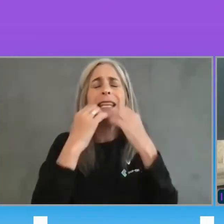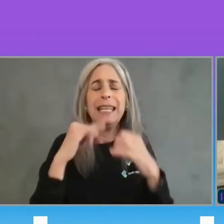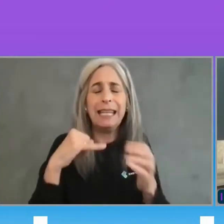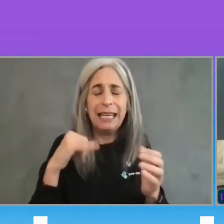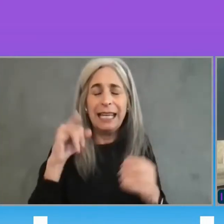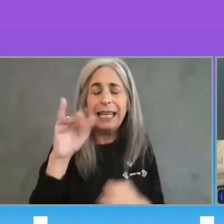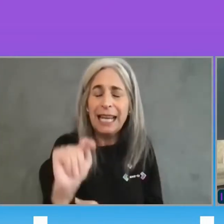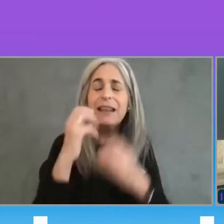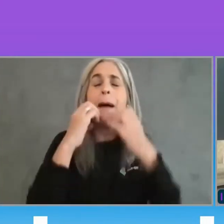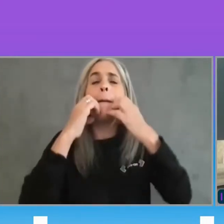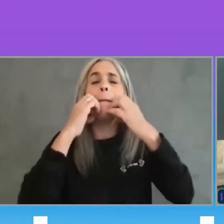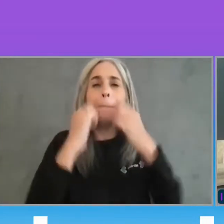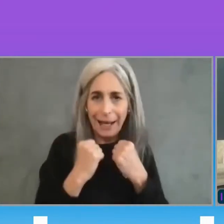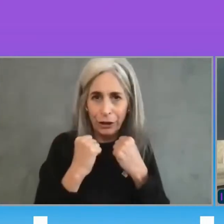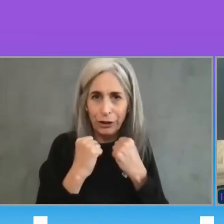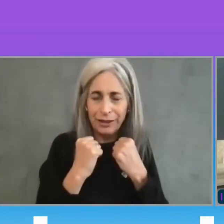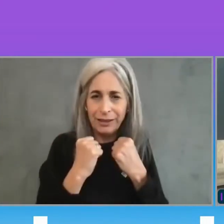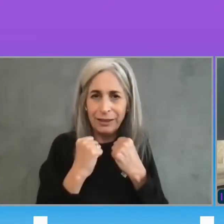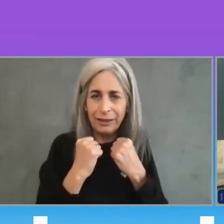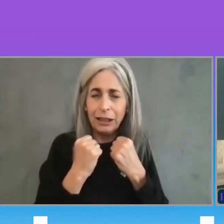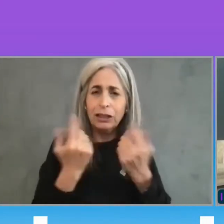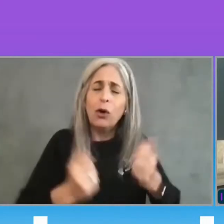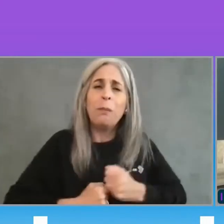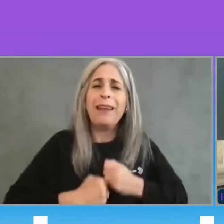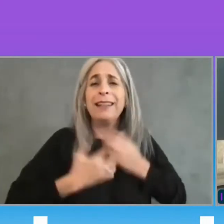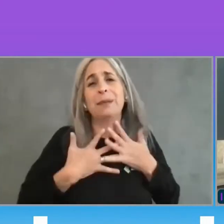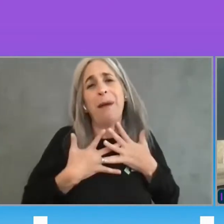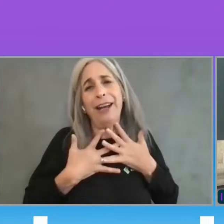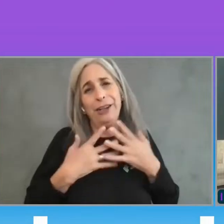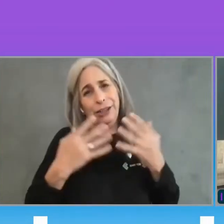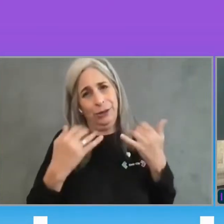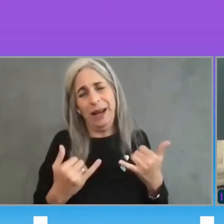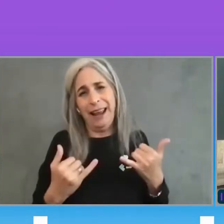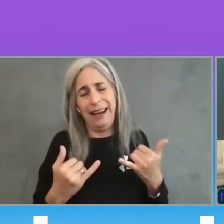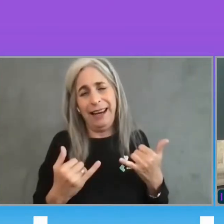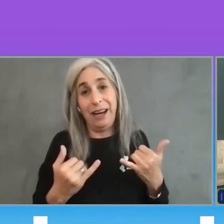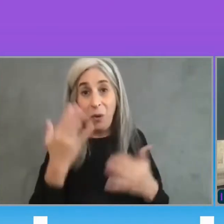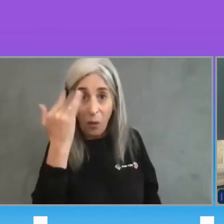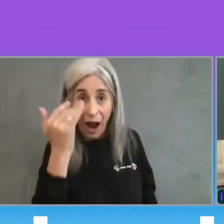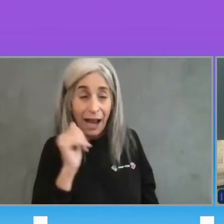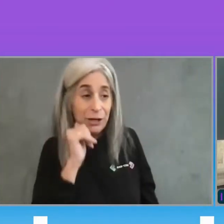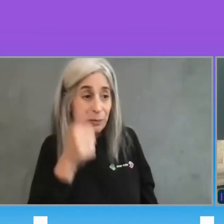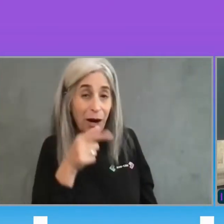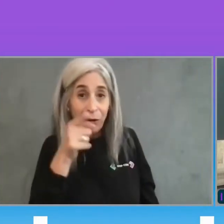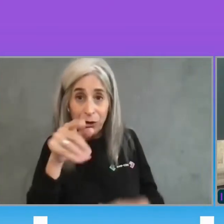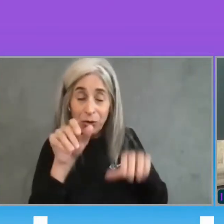matters. So be inspired today so